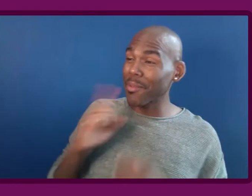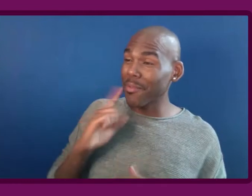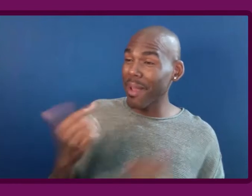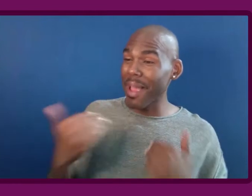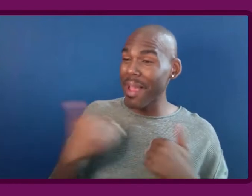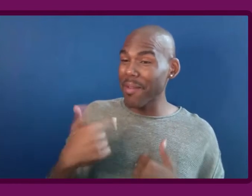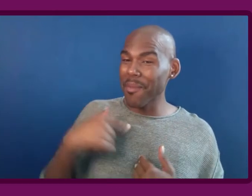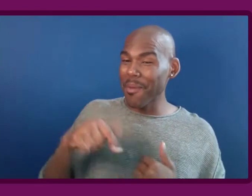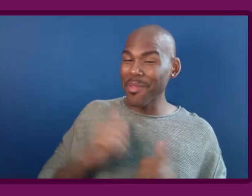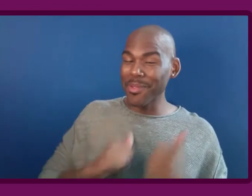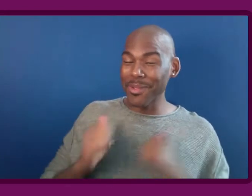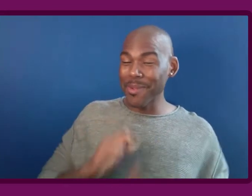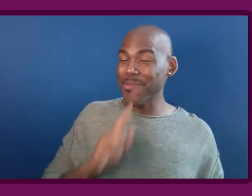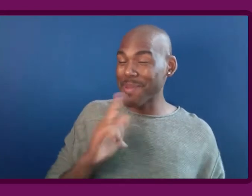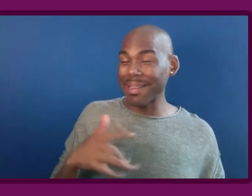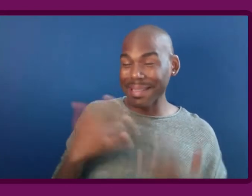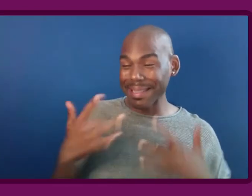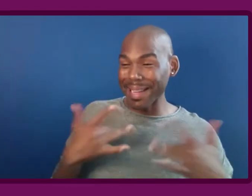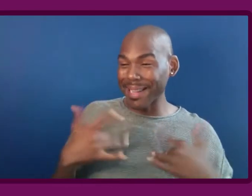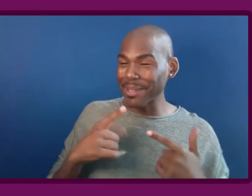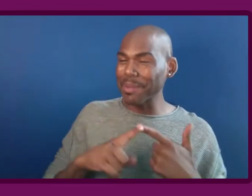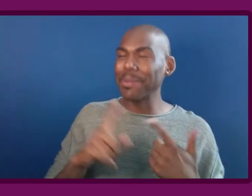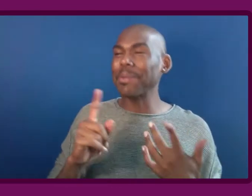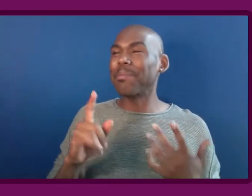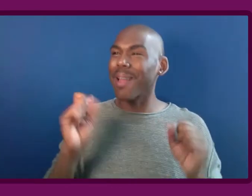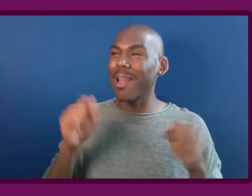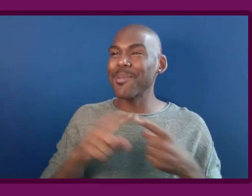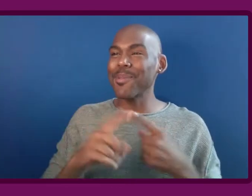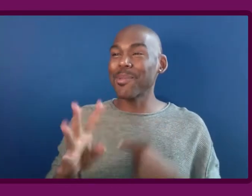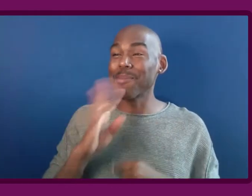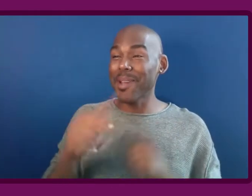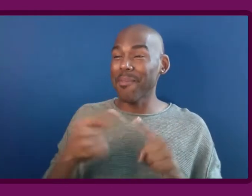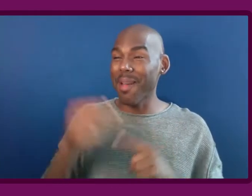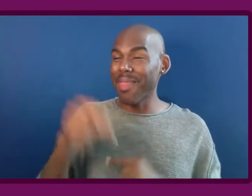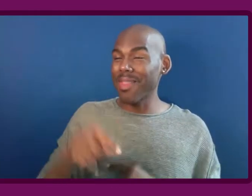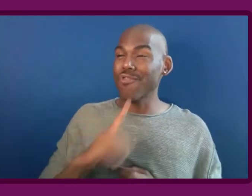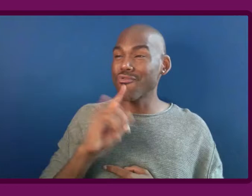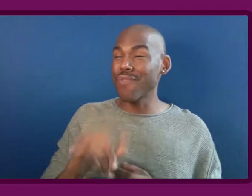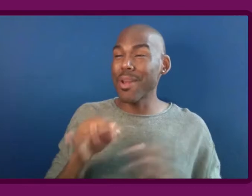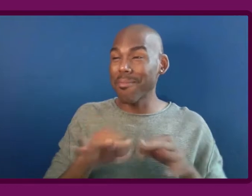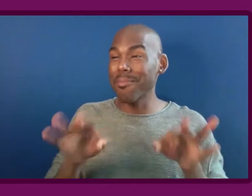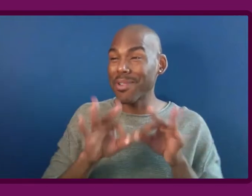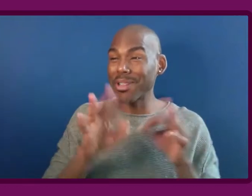Ashley, for having me on the show. I'm really excited to be able to speak about these really